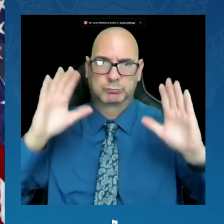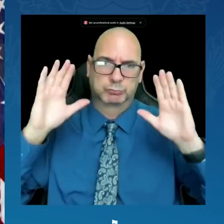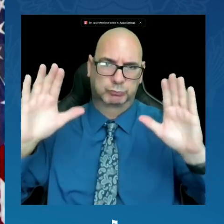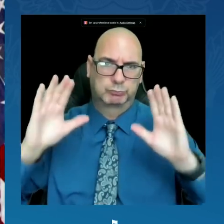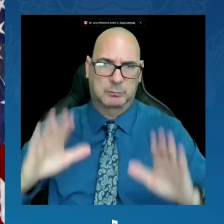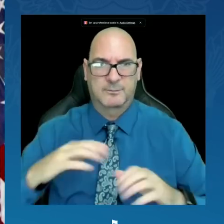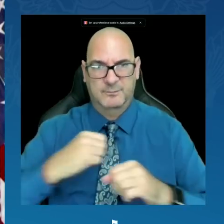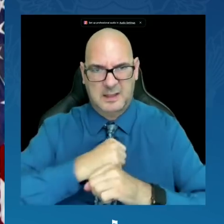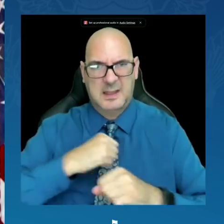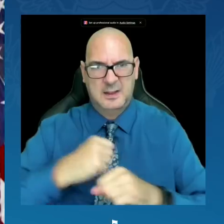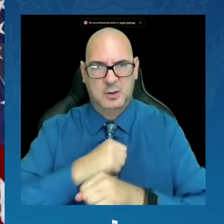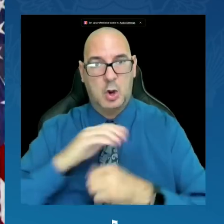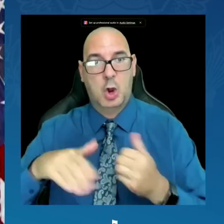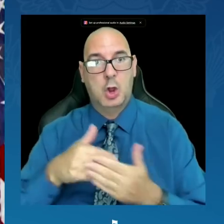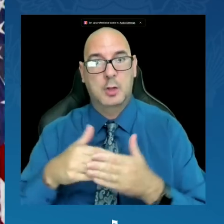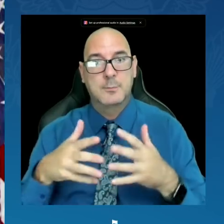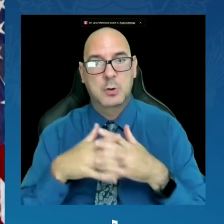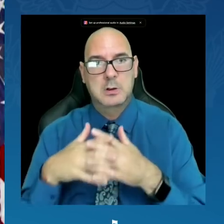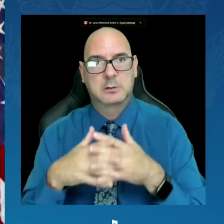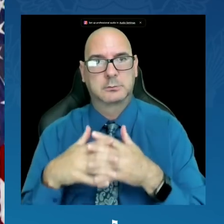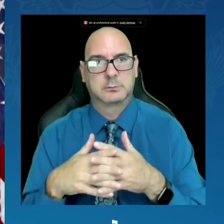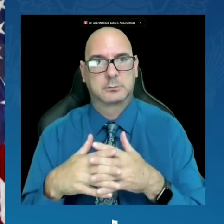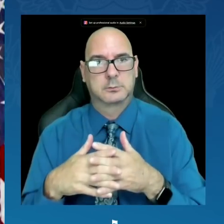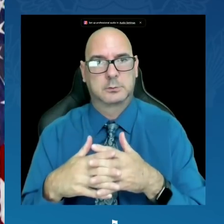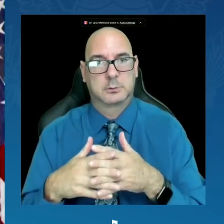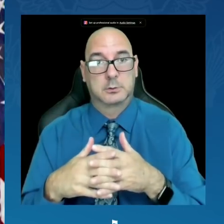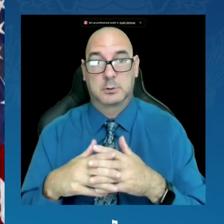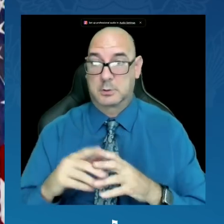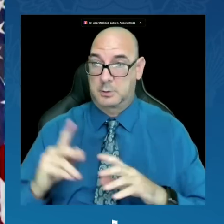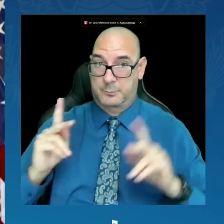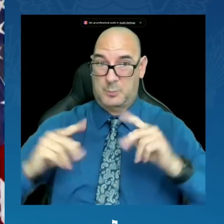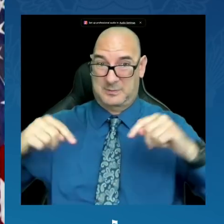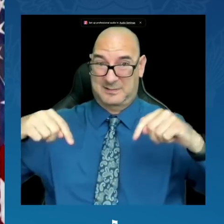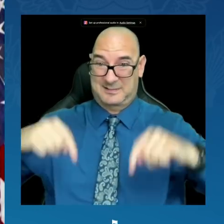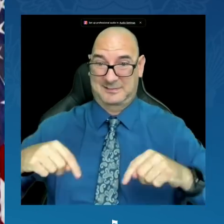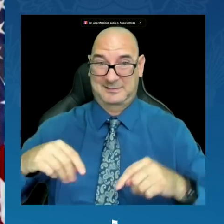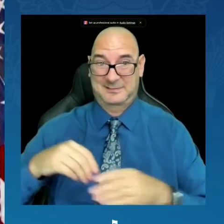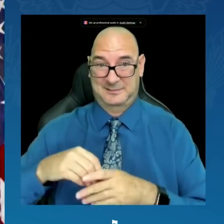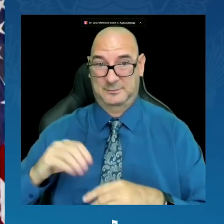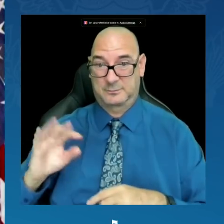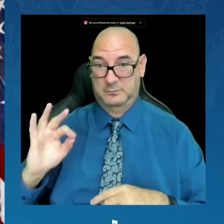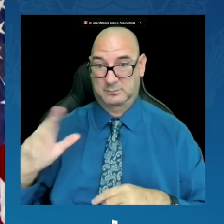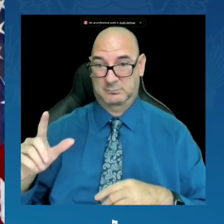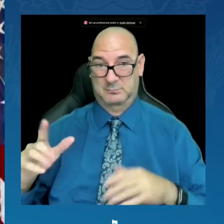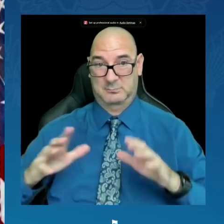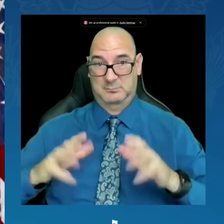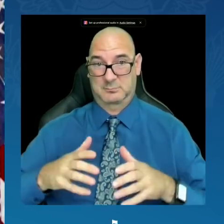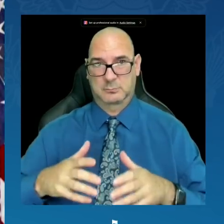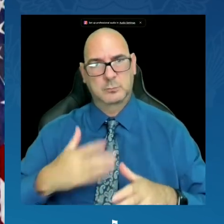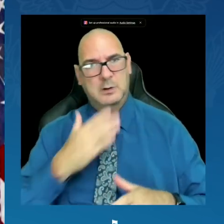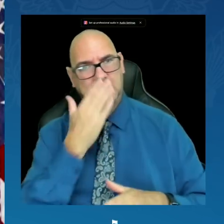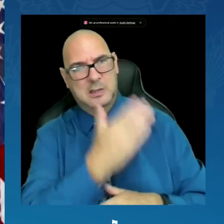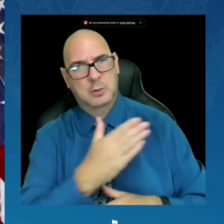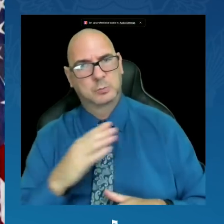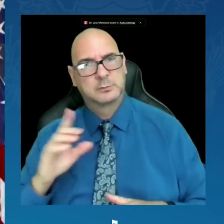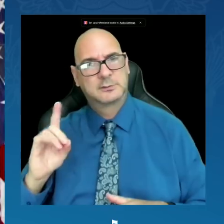and in particular for the people of Illinois. So, thank you, Dick Durbin, and congratulations to your grandchild, for her honor today as well.